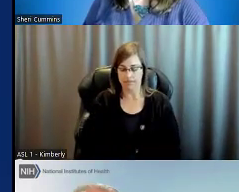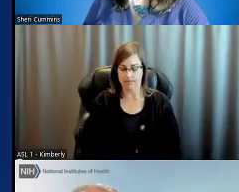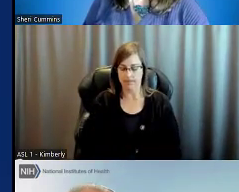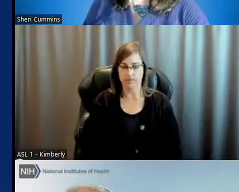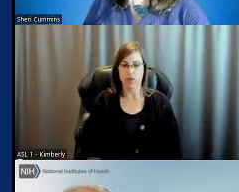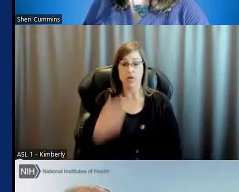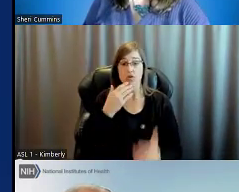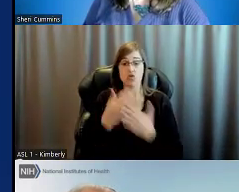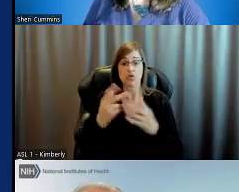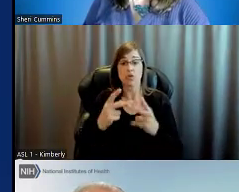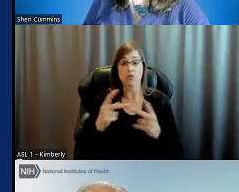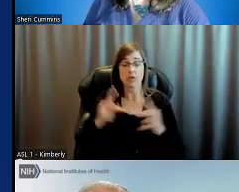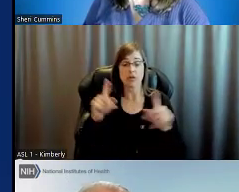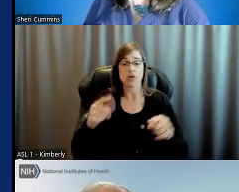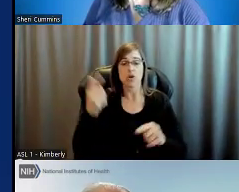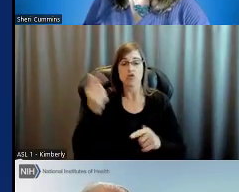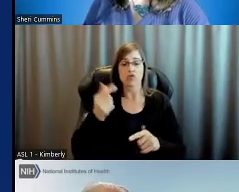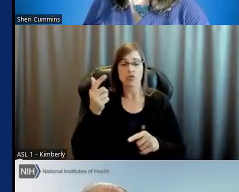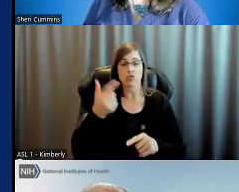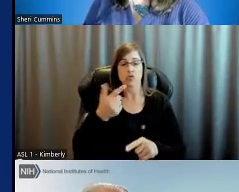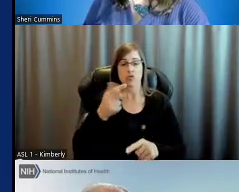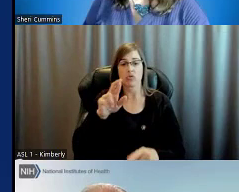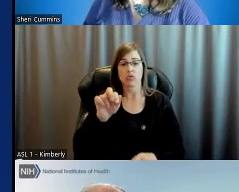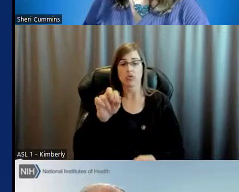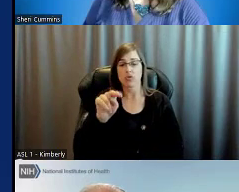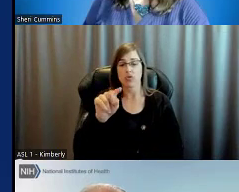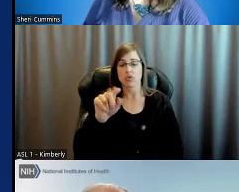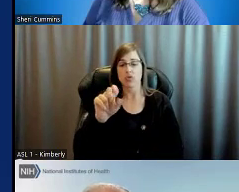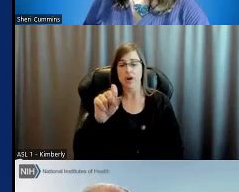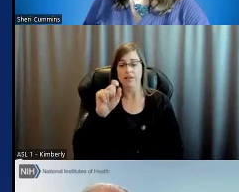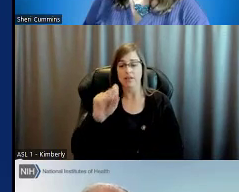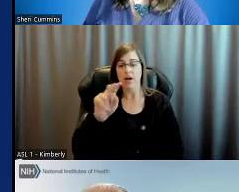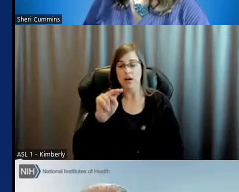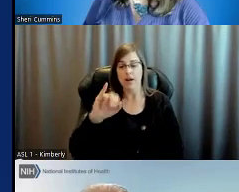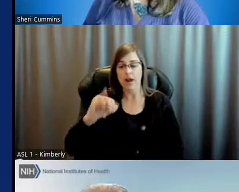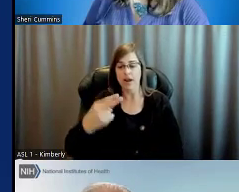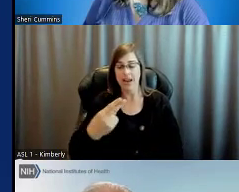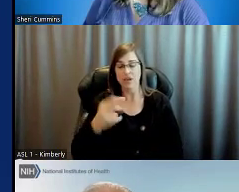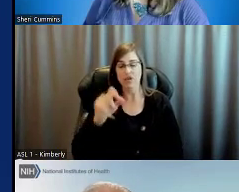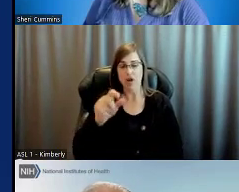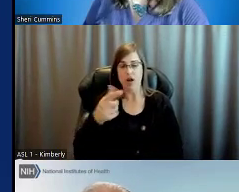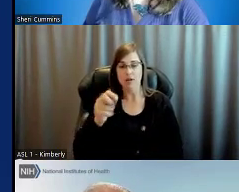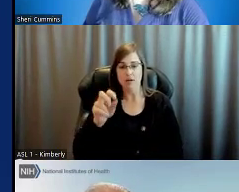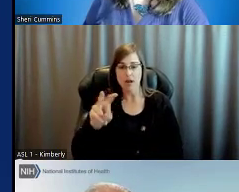go to the grants.nih.gov page, and click on the link that says Grants Process Overview,